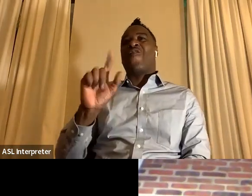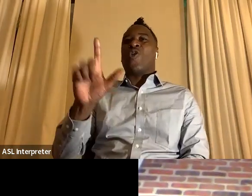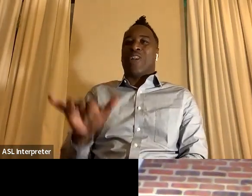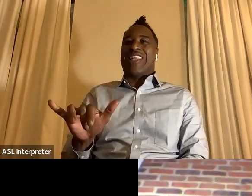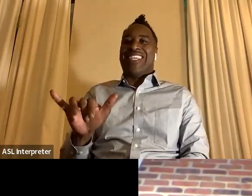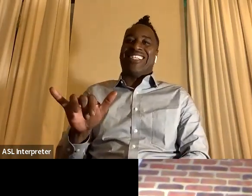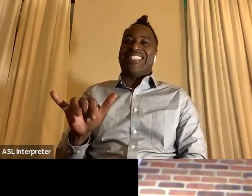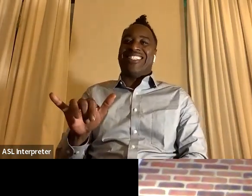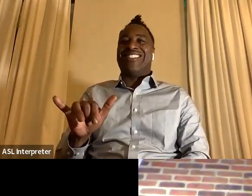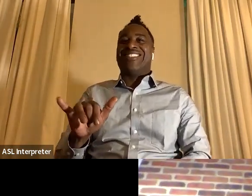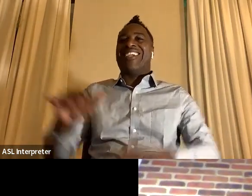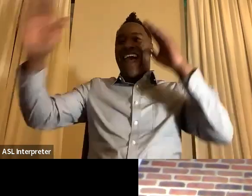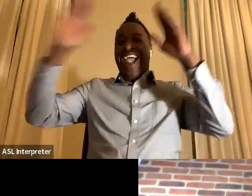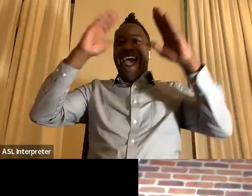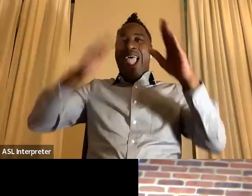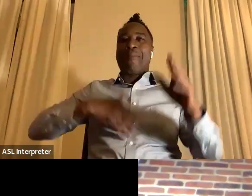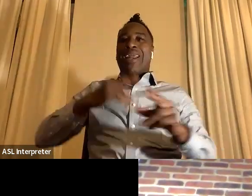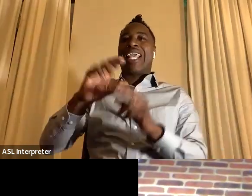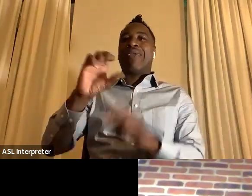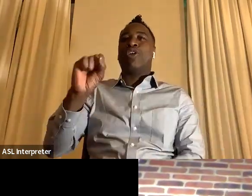Everyone, I'm Schroeder Cherry and I'm happy